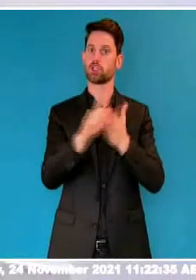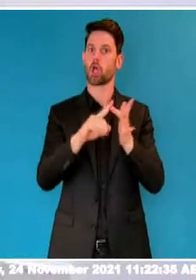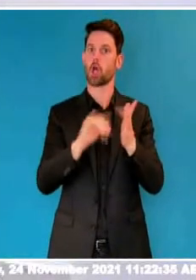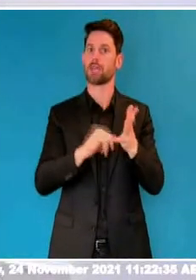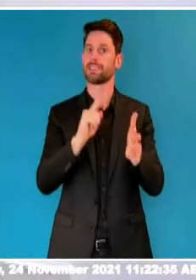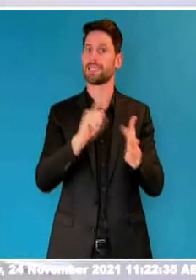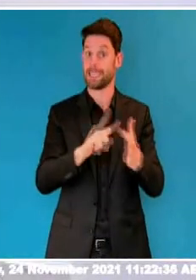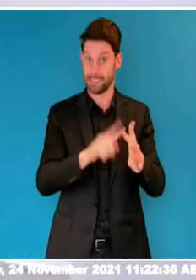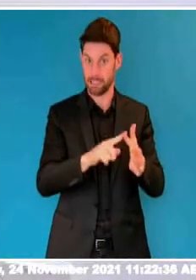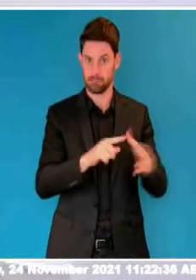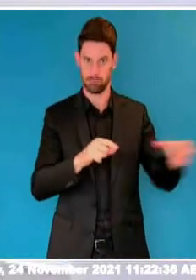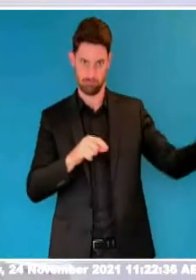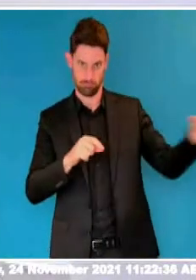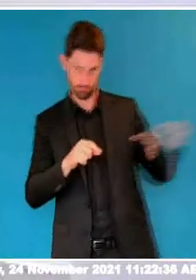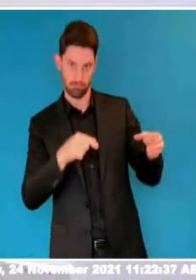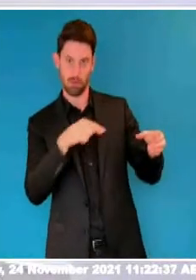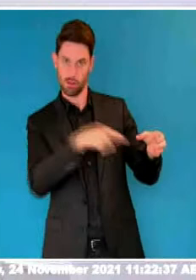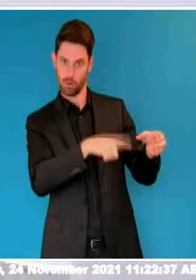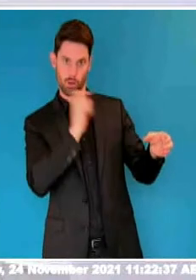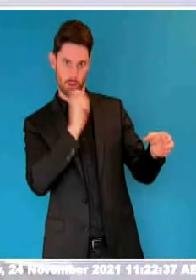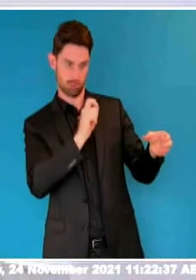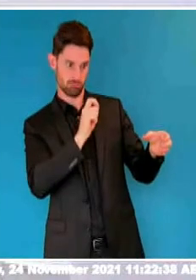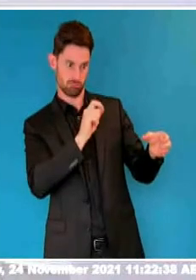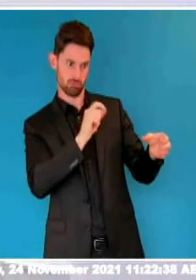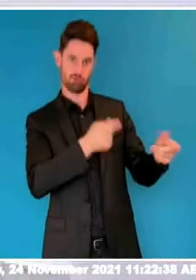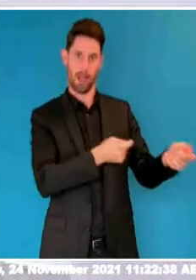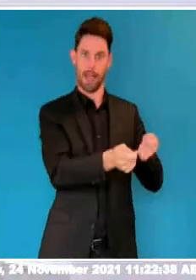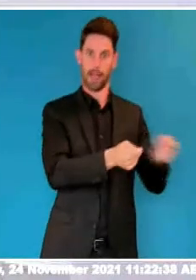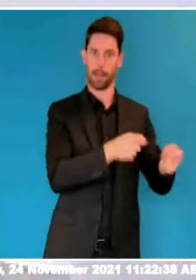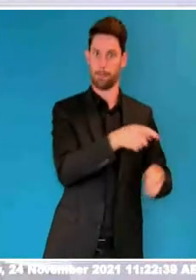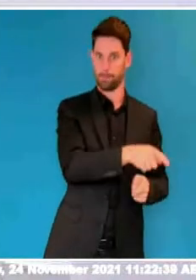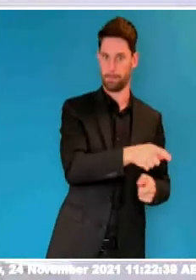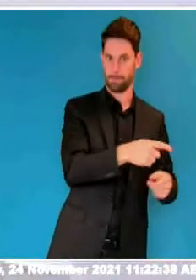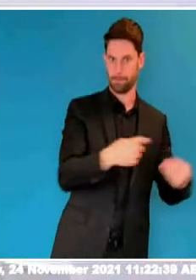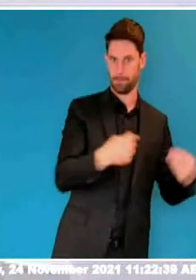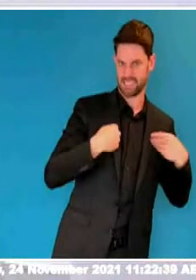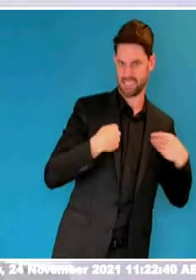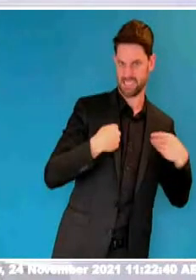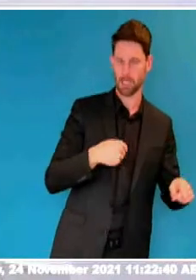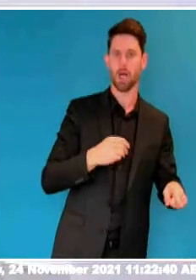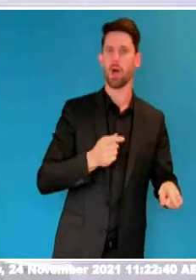For example, do you brief them on perhaps the local requirements for work, health and